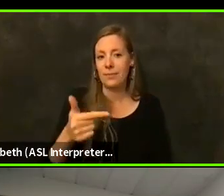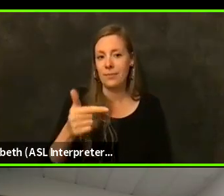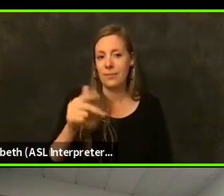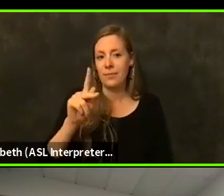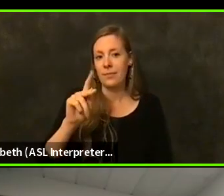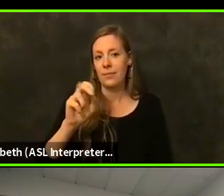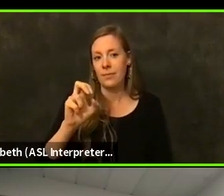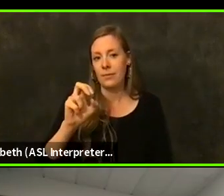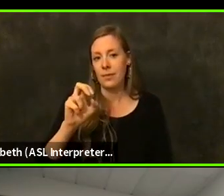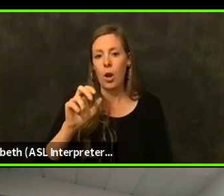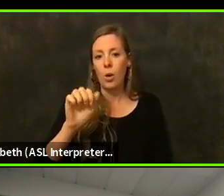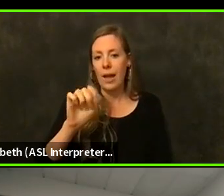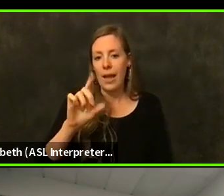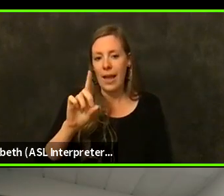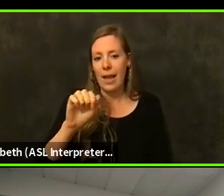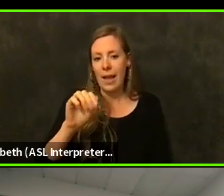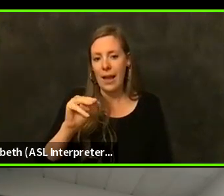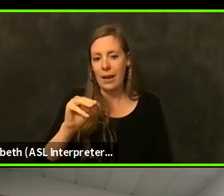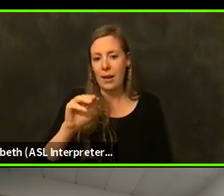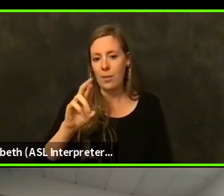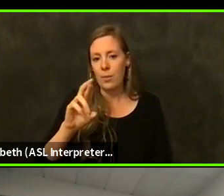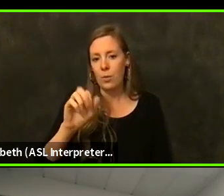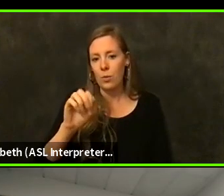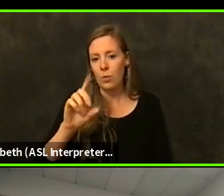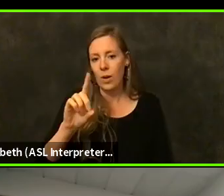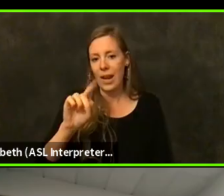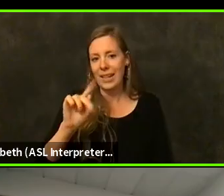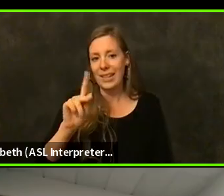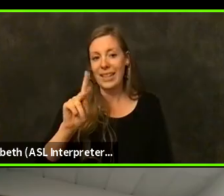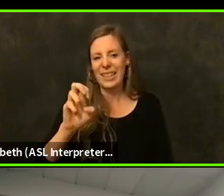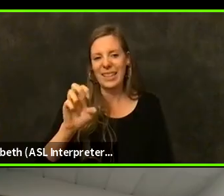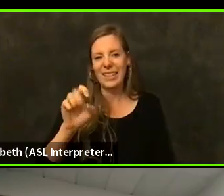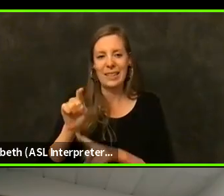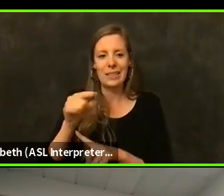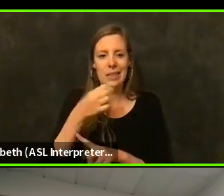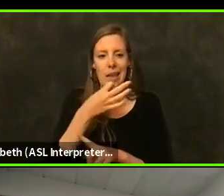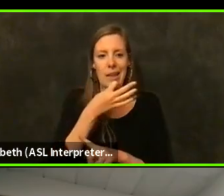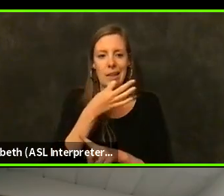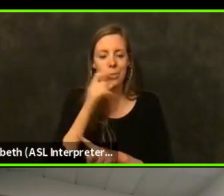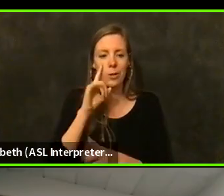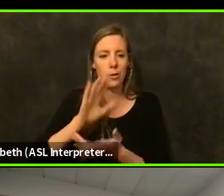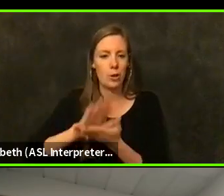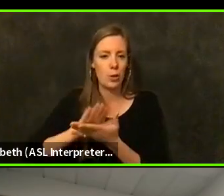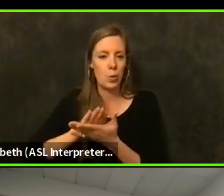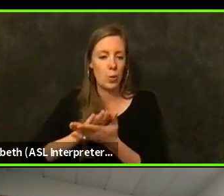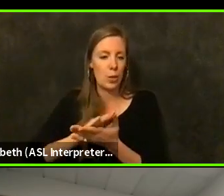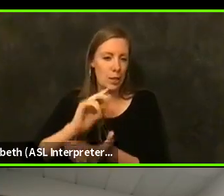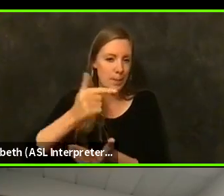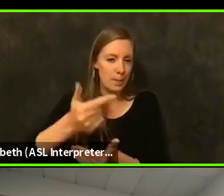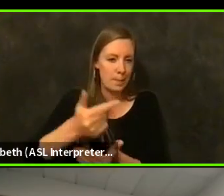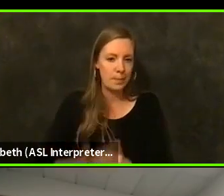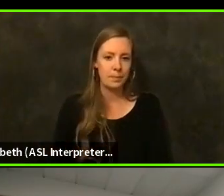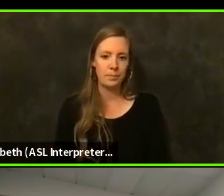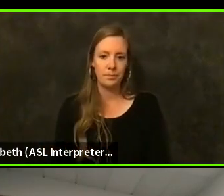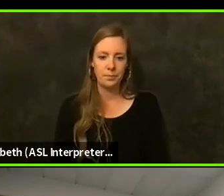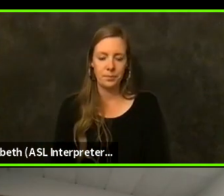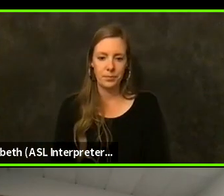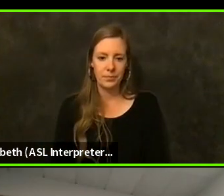council, Adam Rapke, who is sort of an expert now. And this is the orders and school reopening.